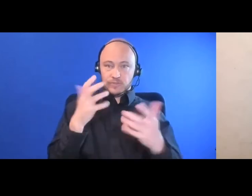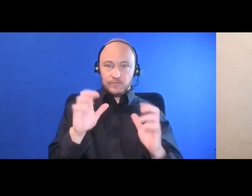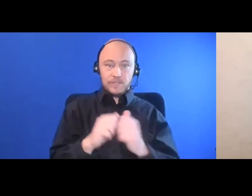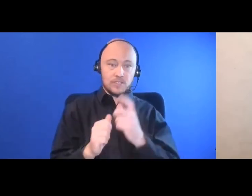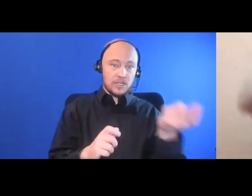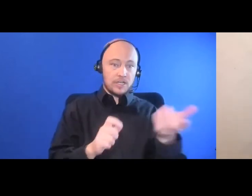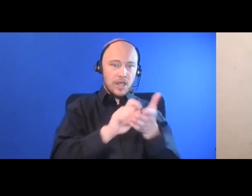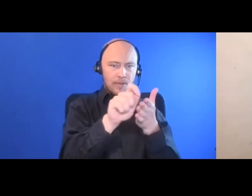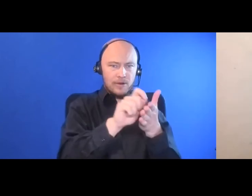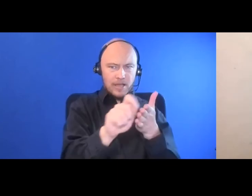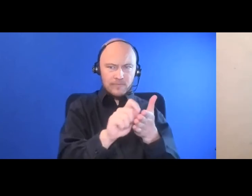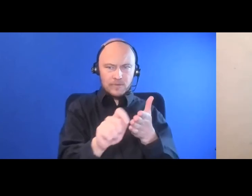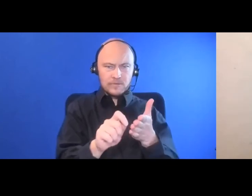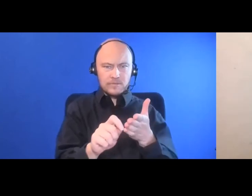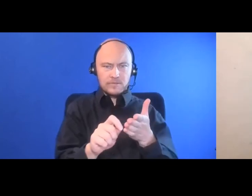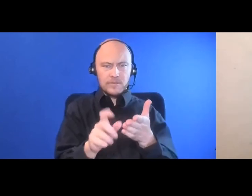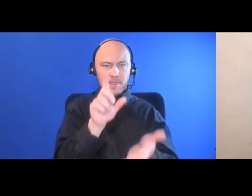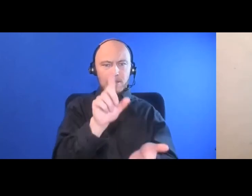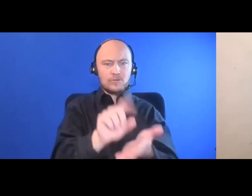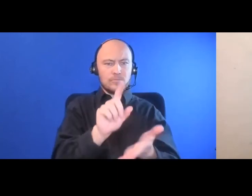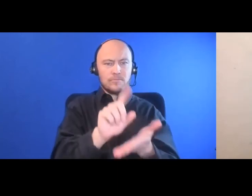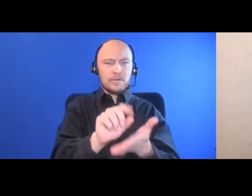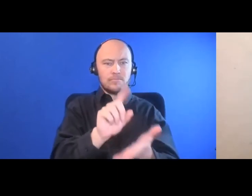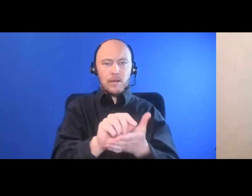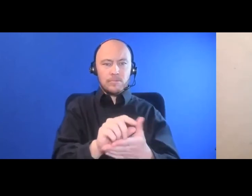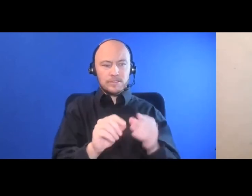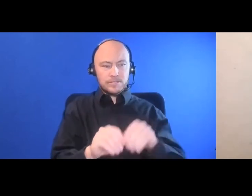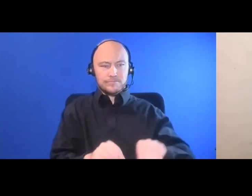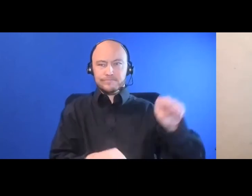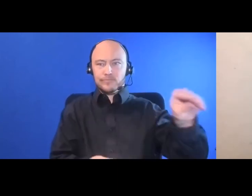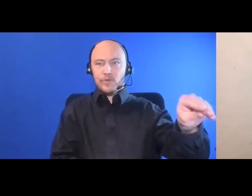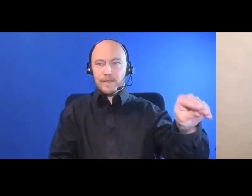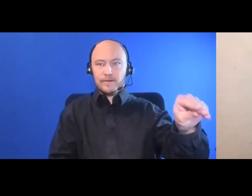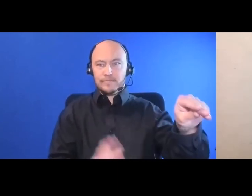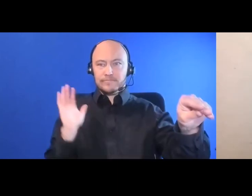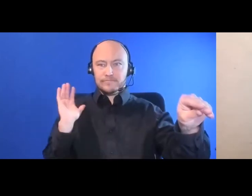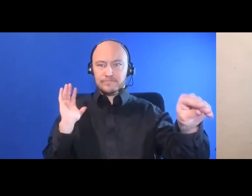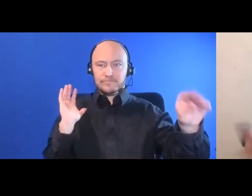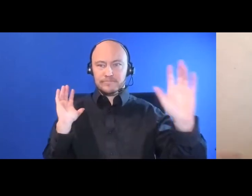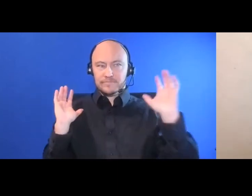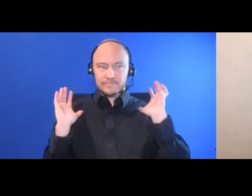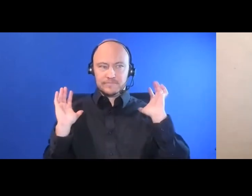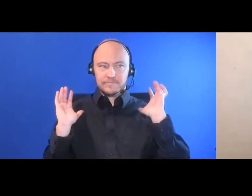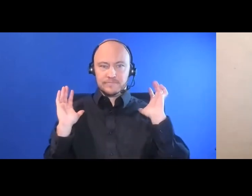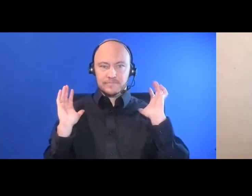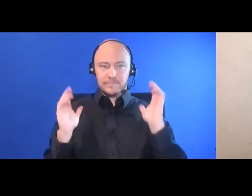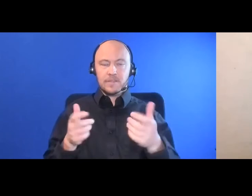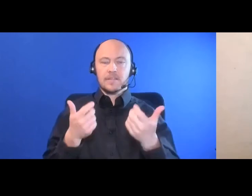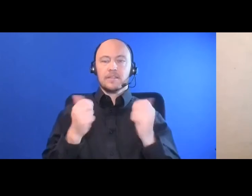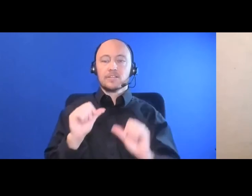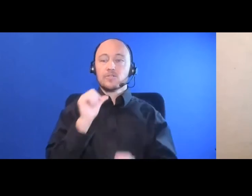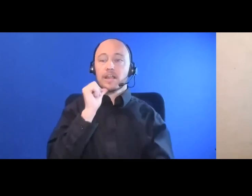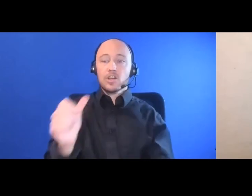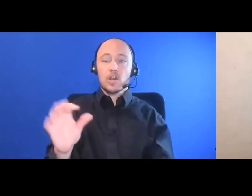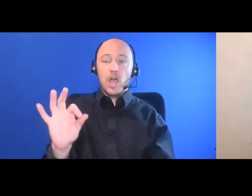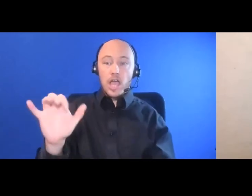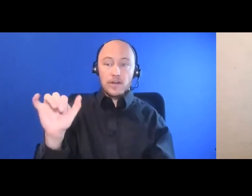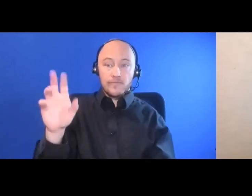"You know what? This is gonna be published by the desk drawer." And I was like, "Let's try non-fiction." And Eileen really helped orient me